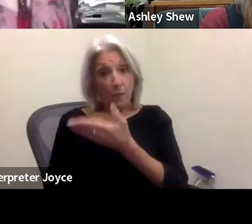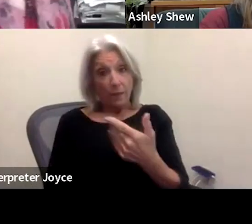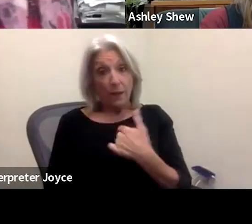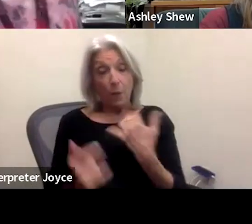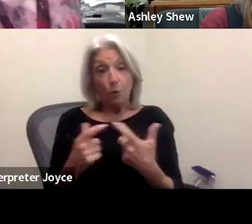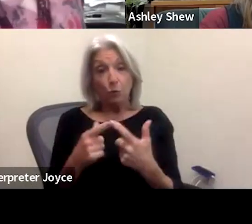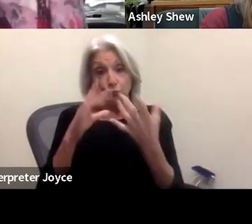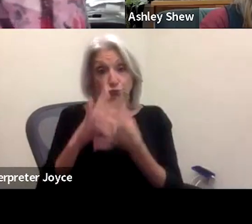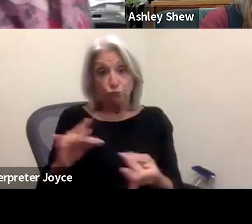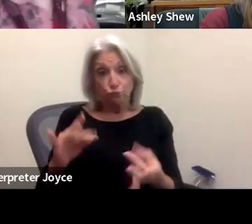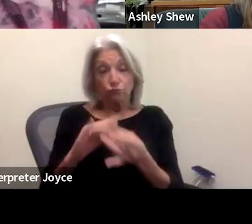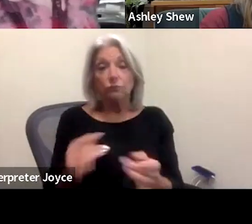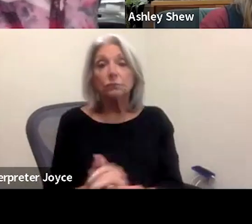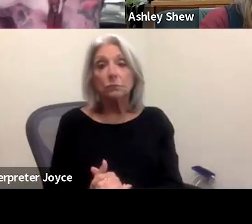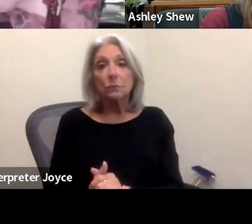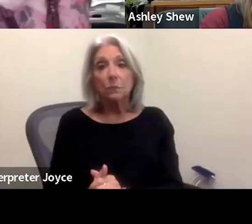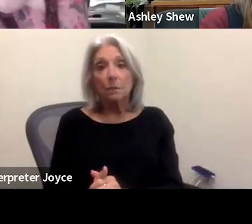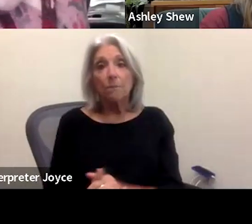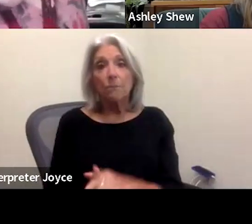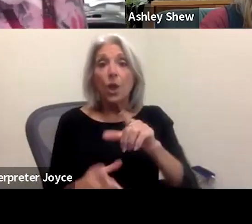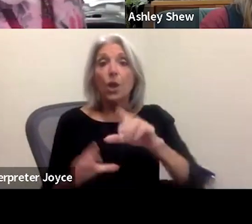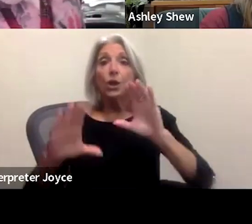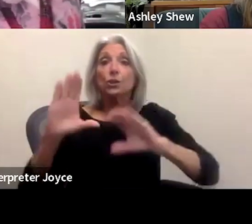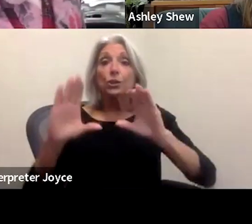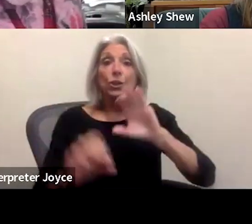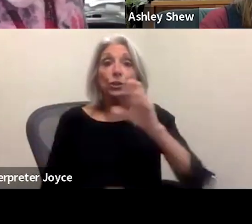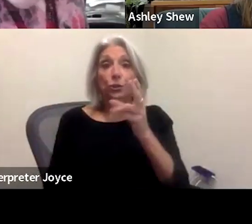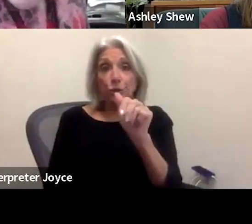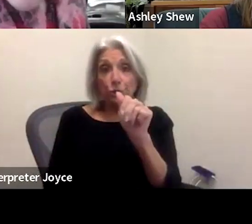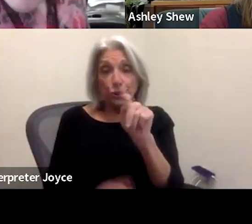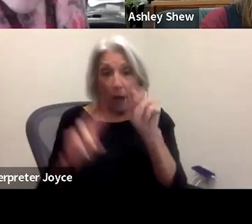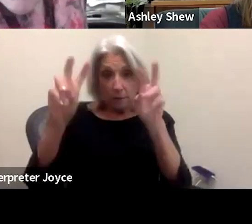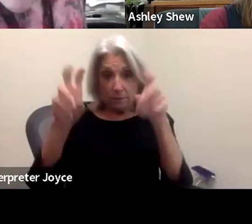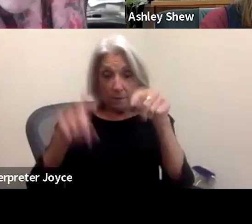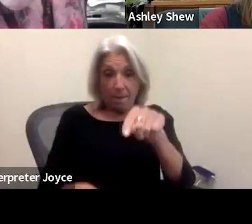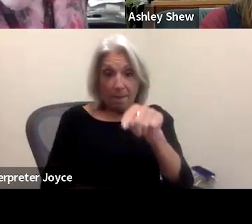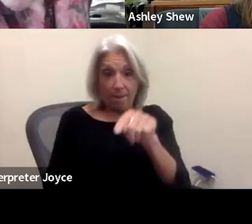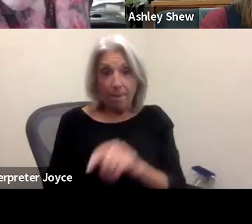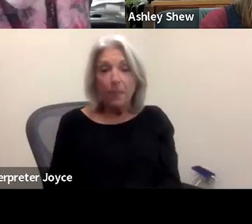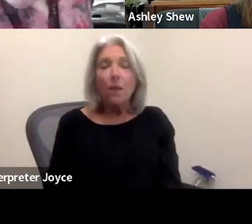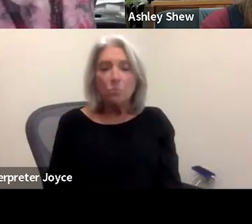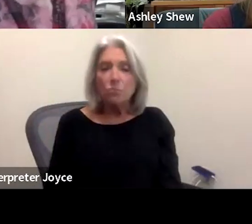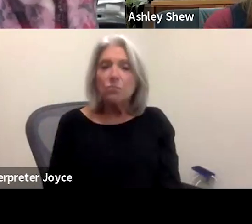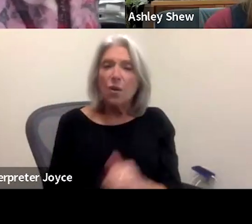is that the chat-- you might have noticed that the chat is mostly disabled.